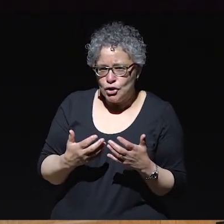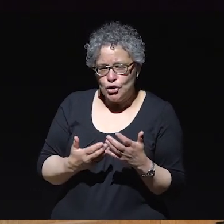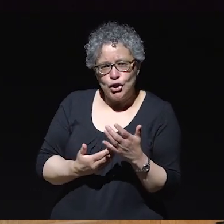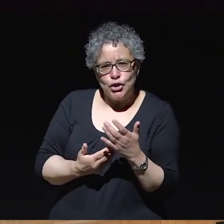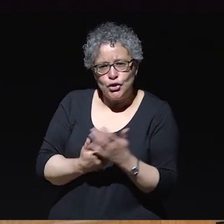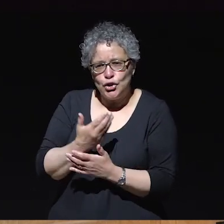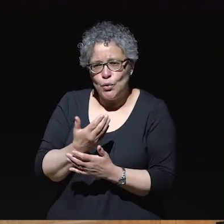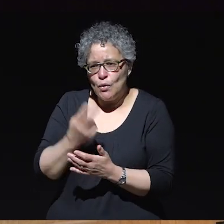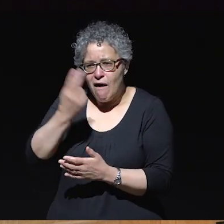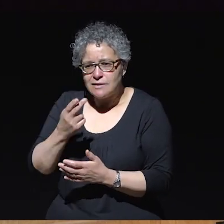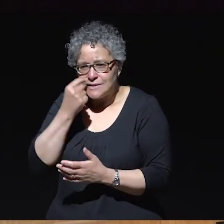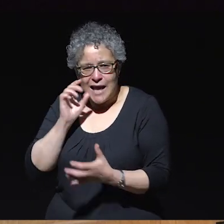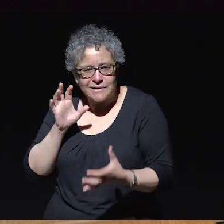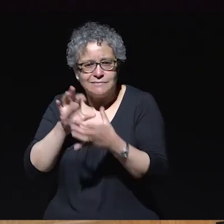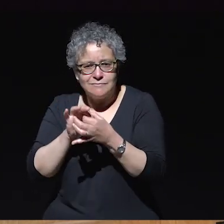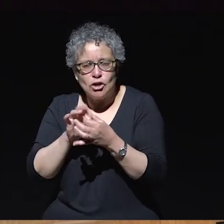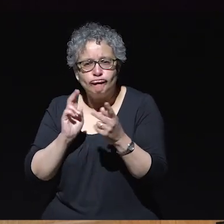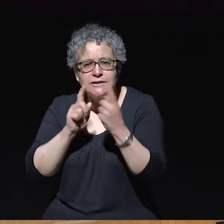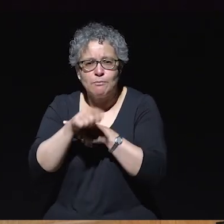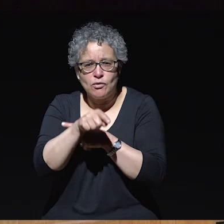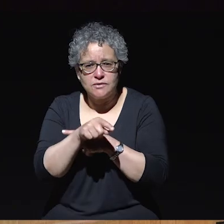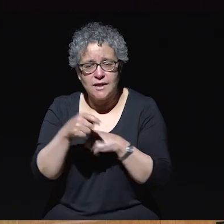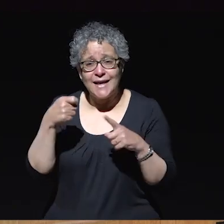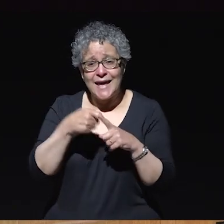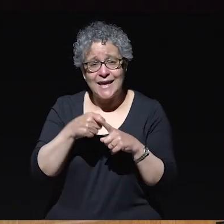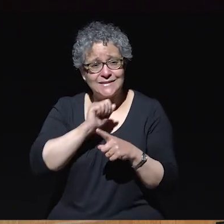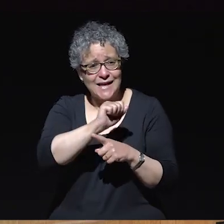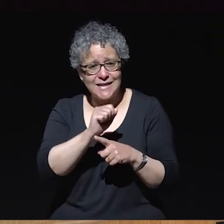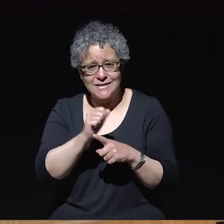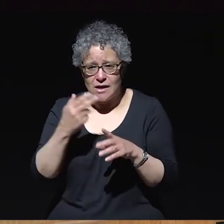And, Kehinde, of course, his practice is to really bring people into the centre